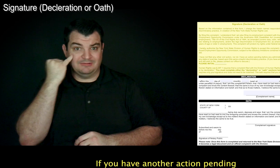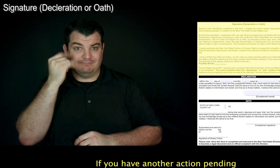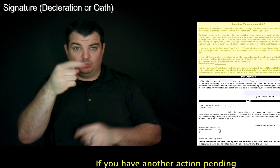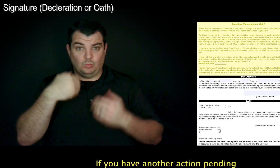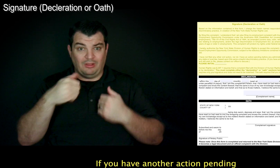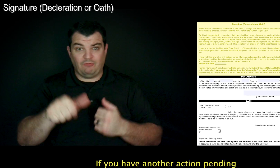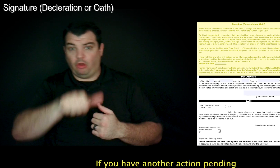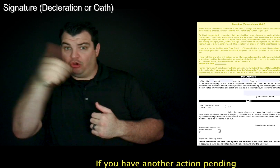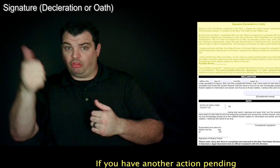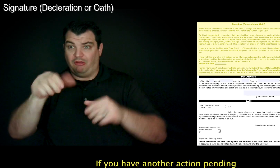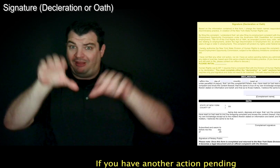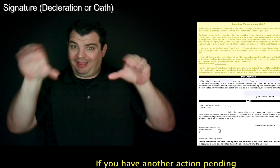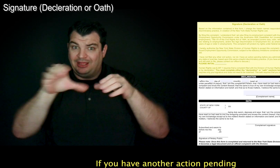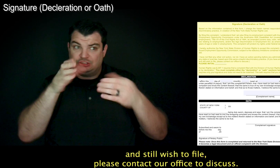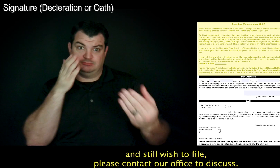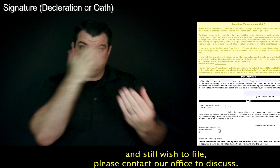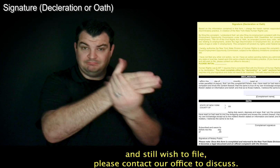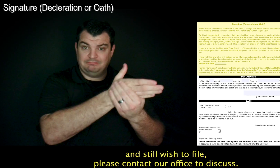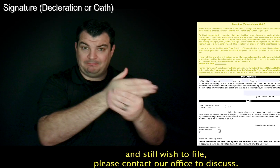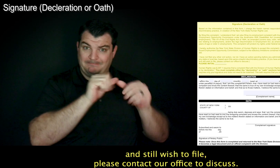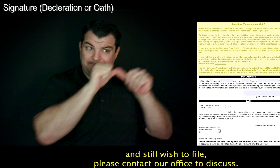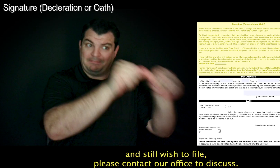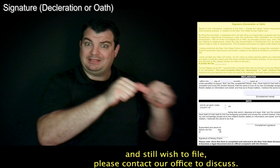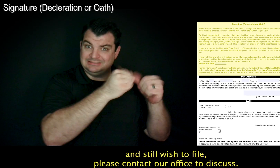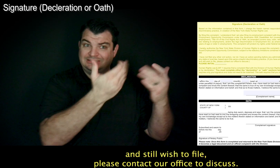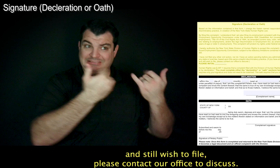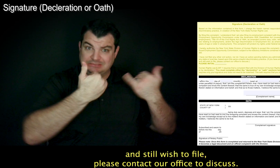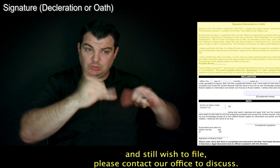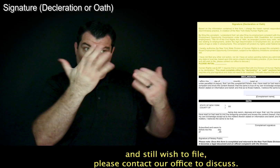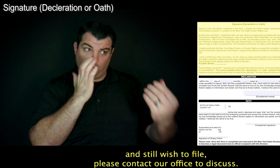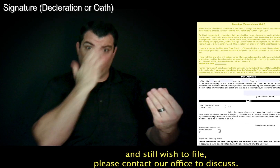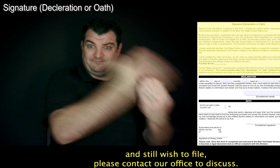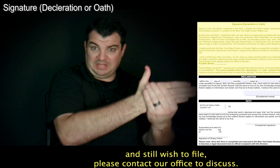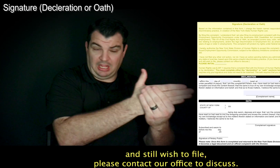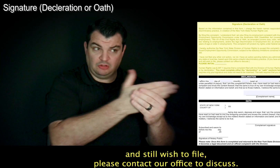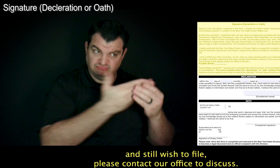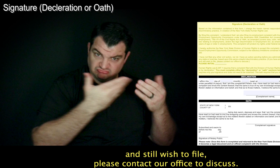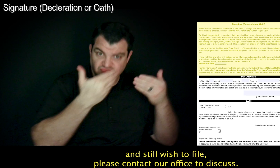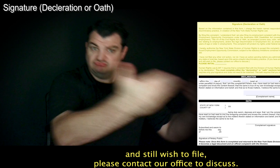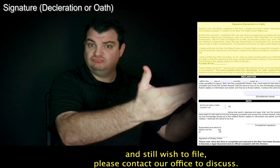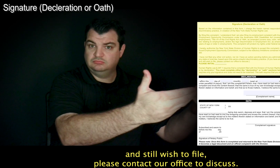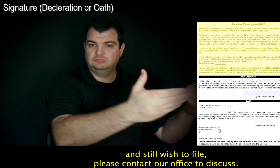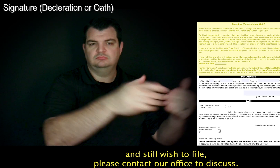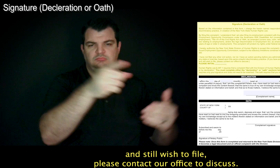If you have another action pending and still wish to file, please contact our office to discuss.